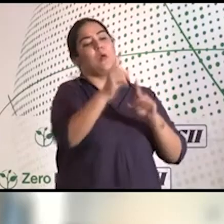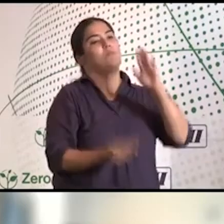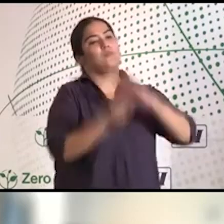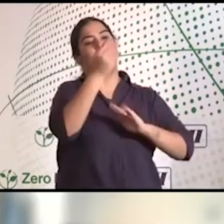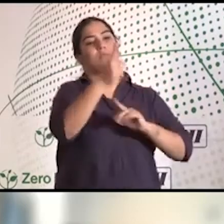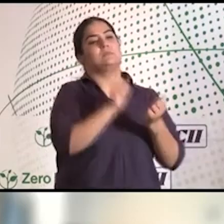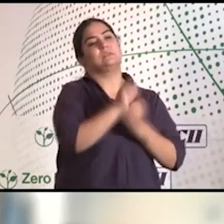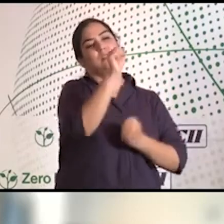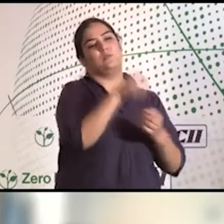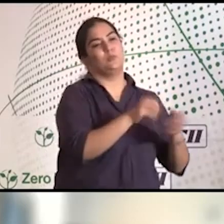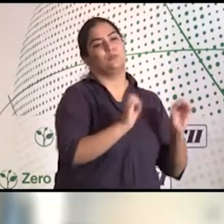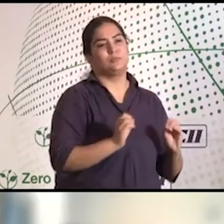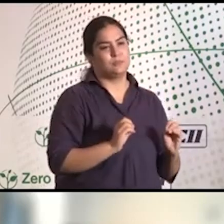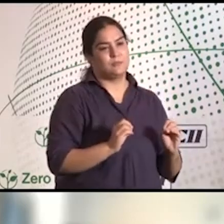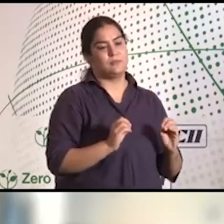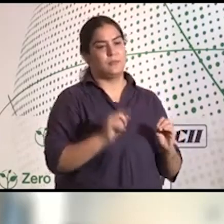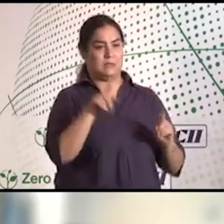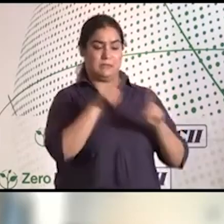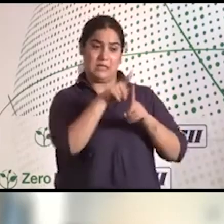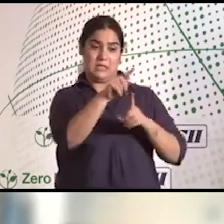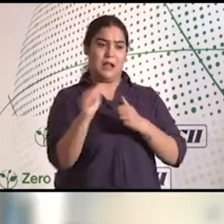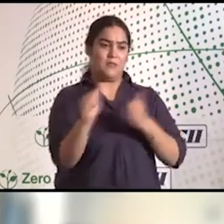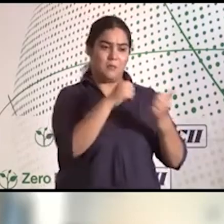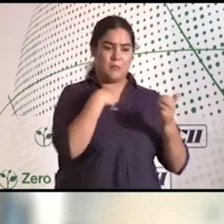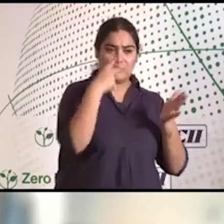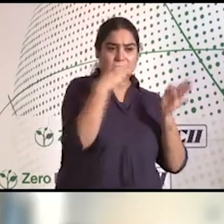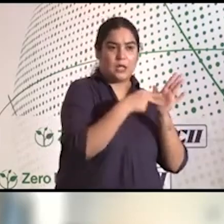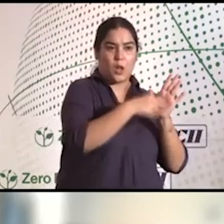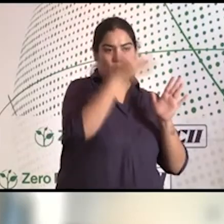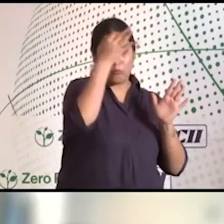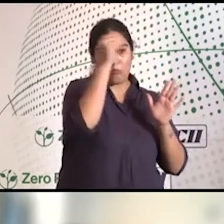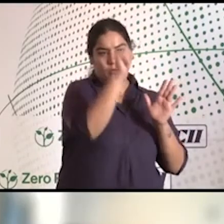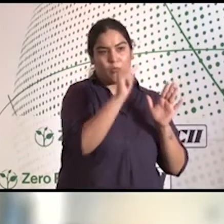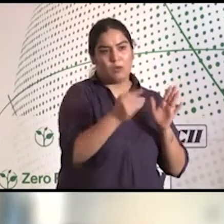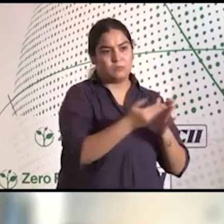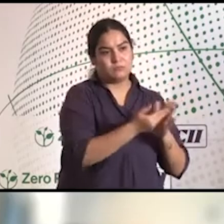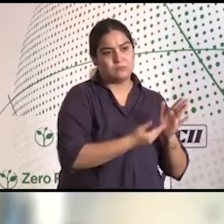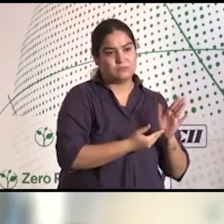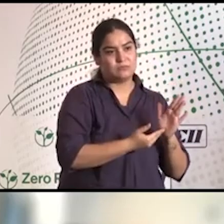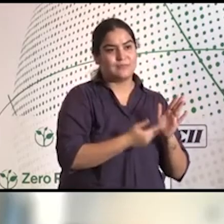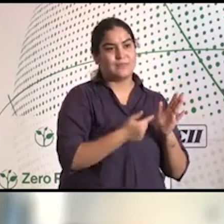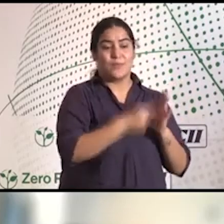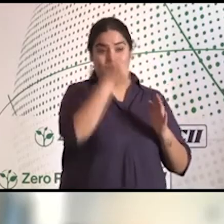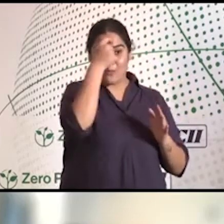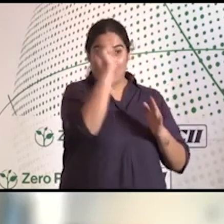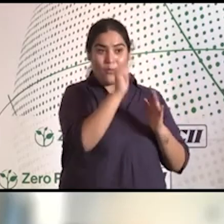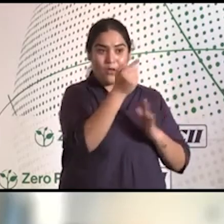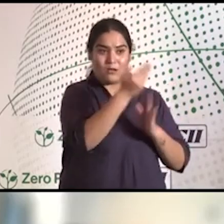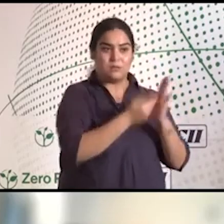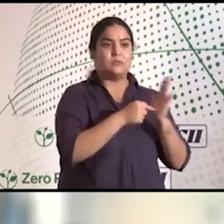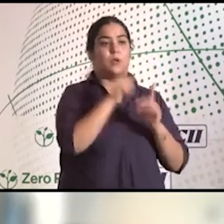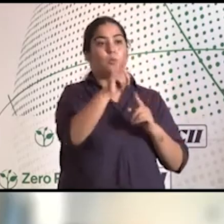reflect you have some problems related to accessibility and infrastructure.